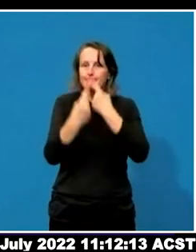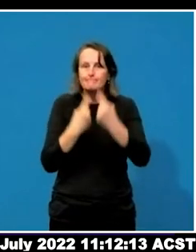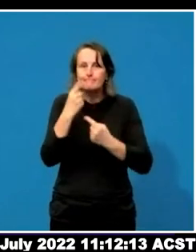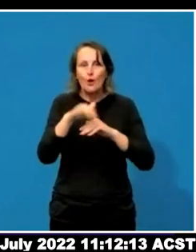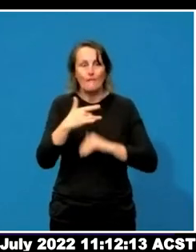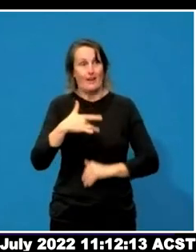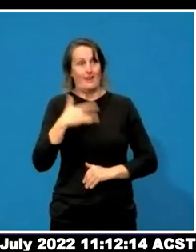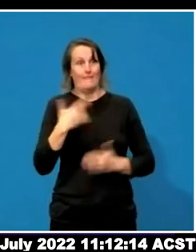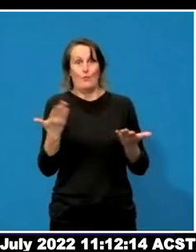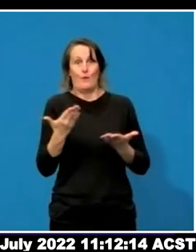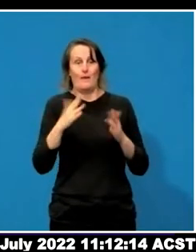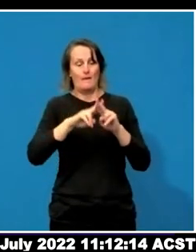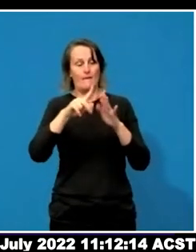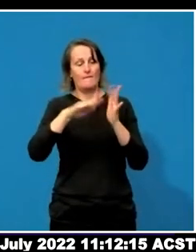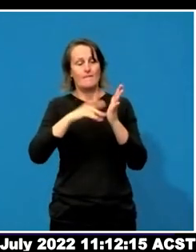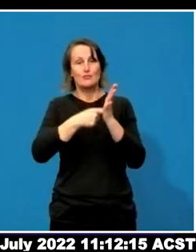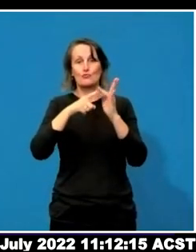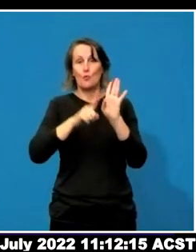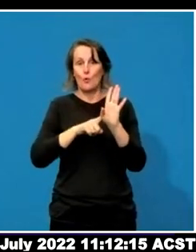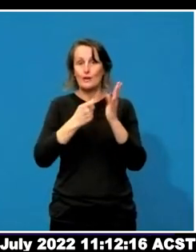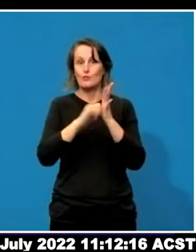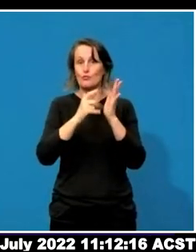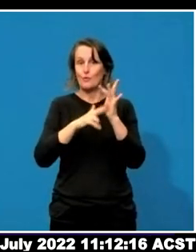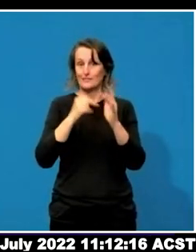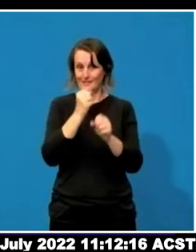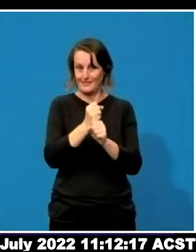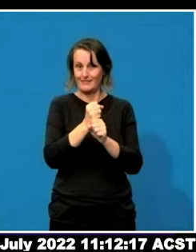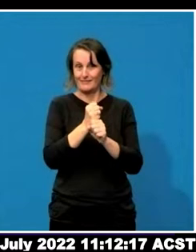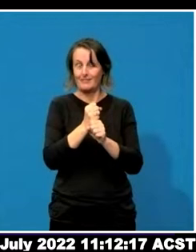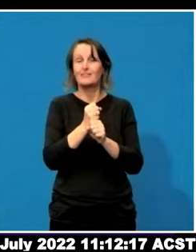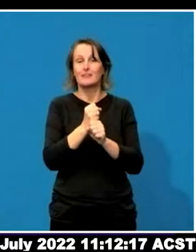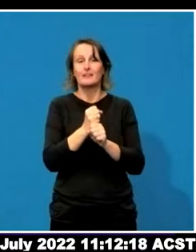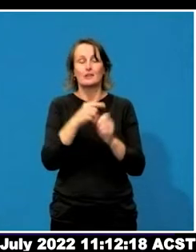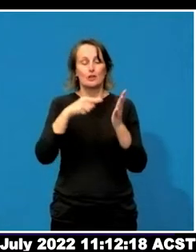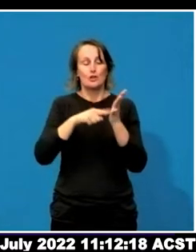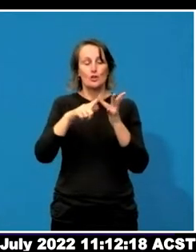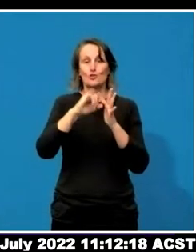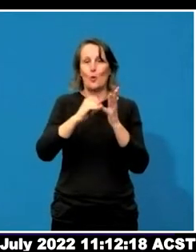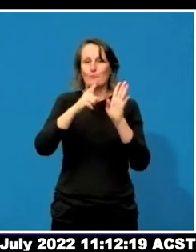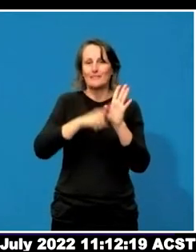Topsy will assist you, Commissioners, in sharing her journey supporting her adult daughter Ronita, who lives with a disability.